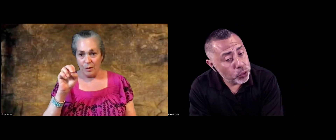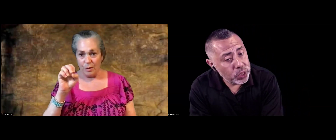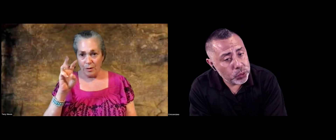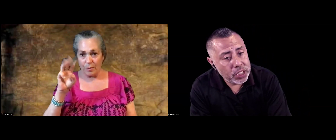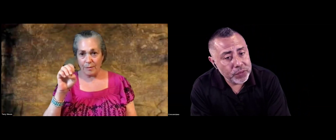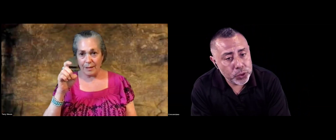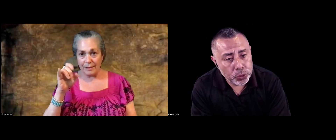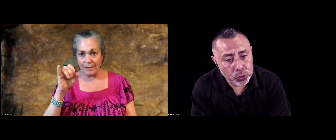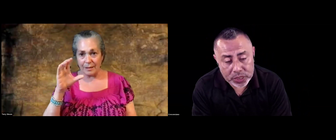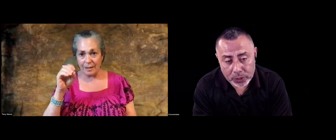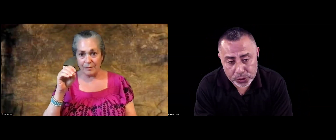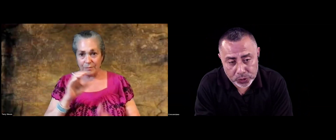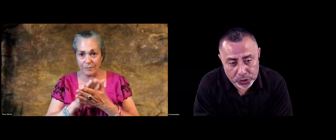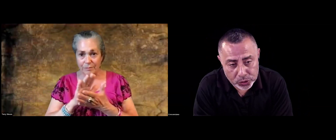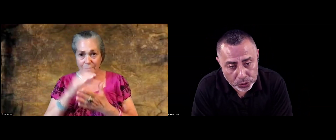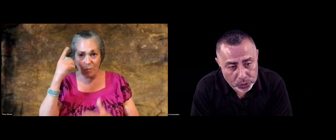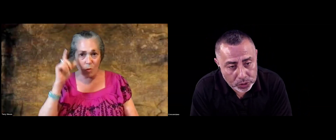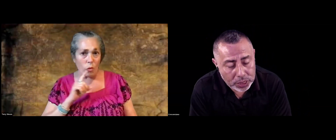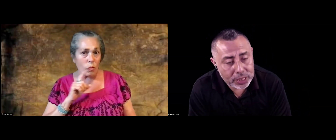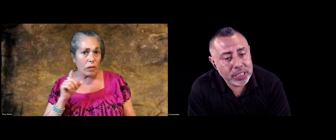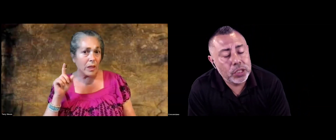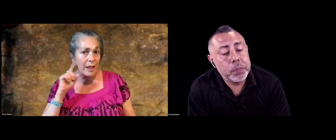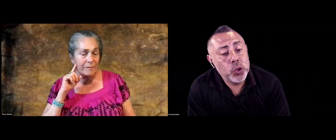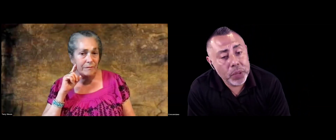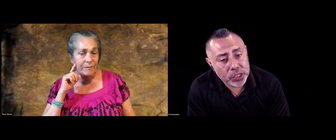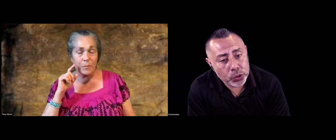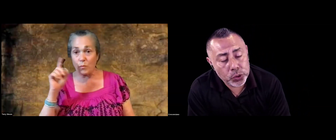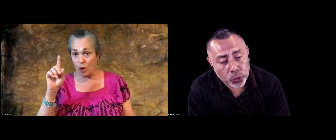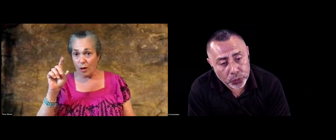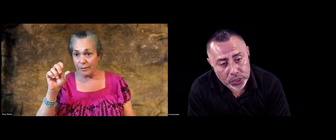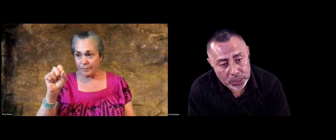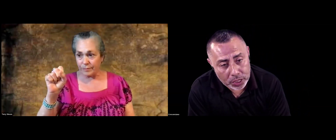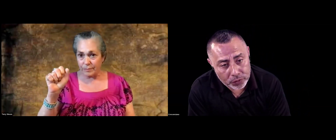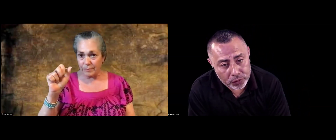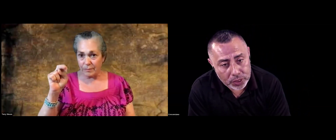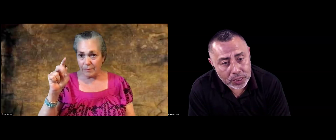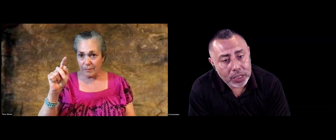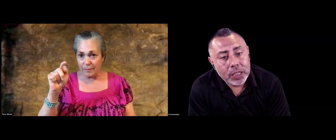And I also went to a deaf school when I was 3 years old. And that's the New Mexico school for the deaf.